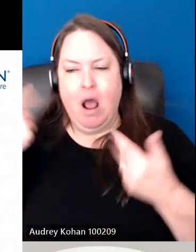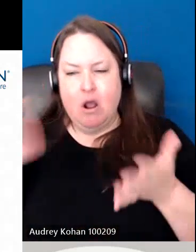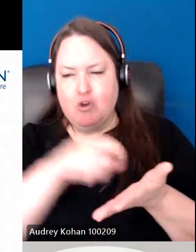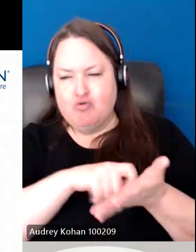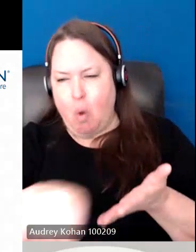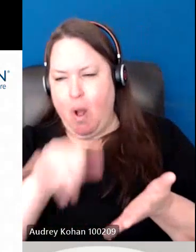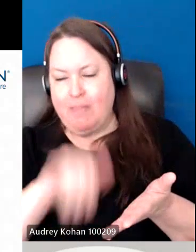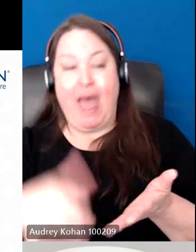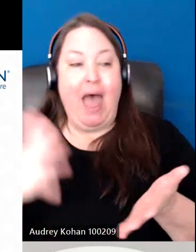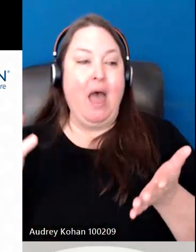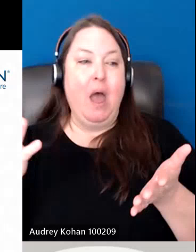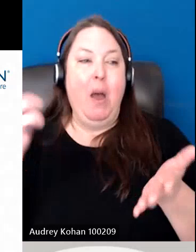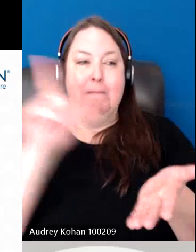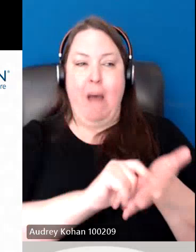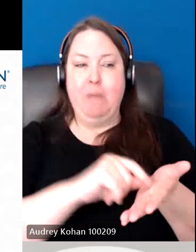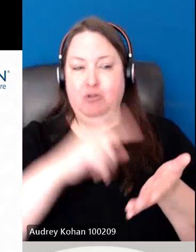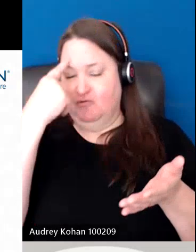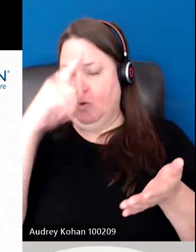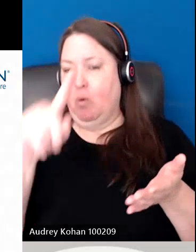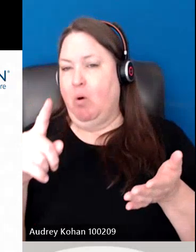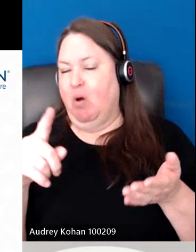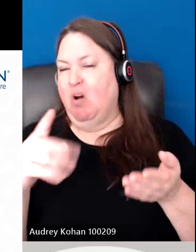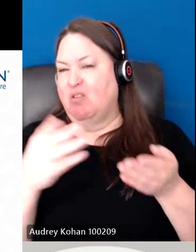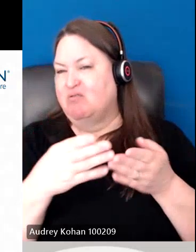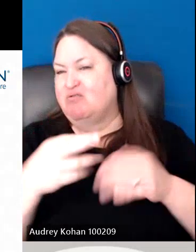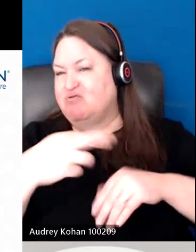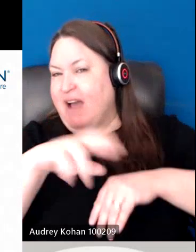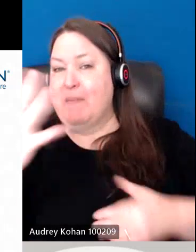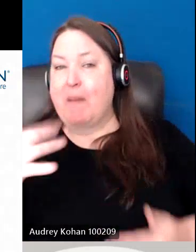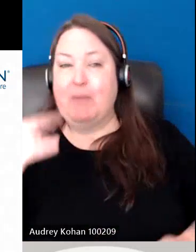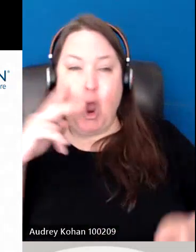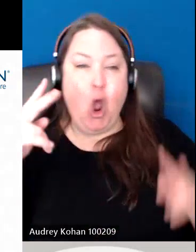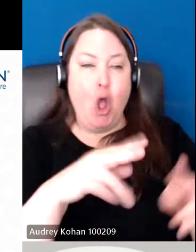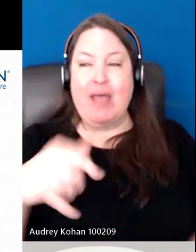publicly published for reference so you know you may want to look at that and say oh I like the way